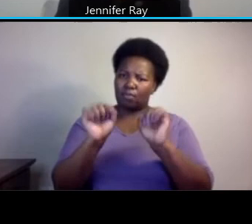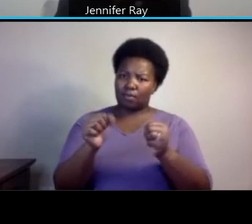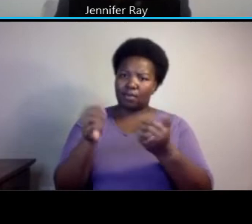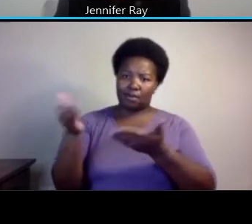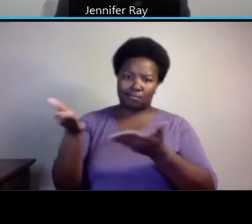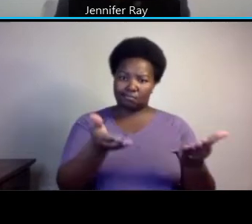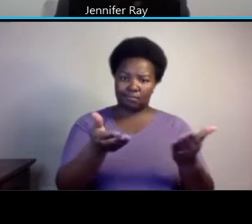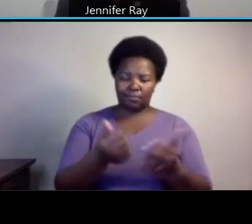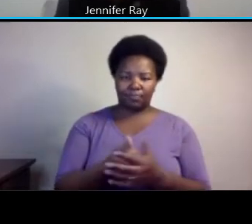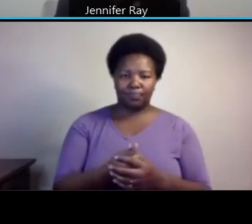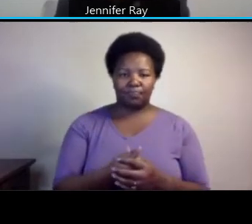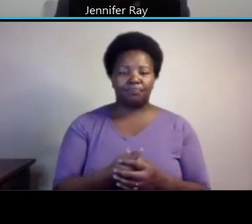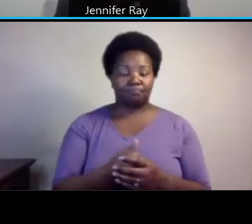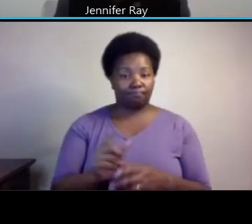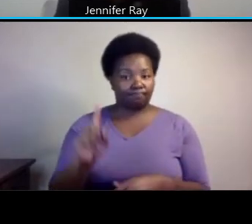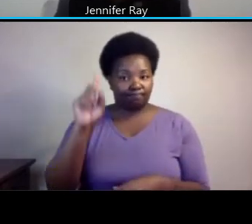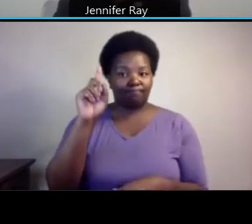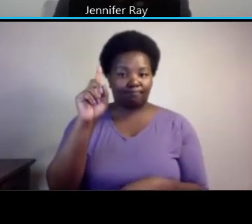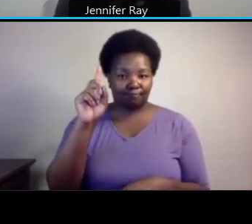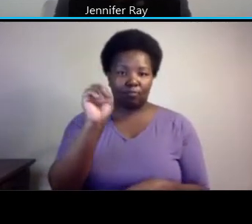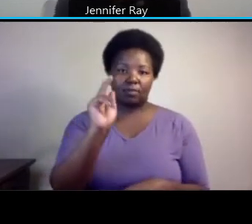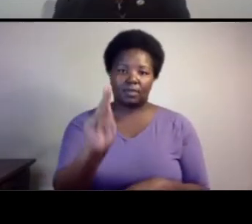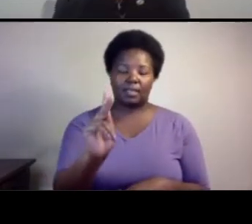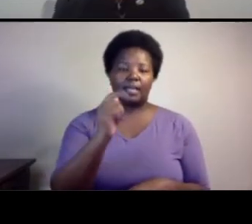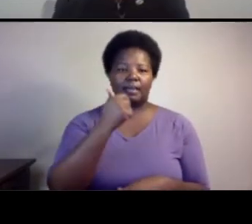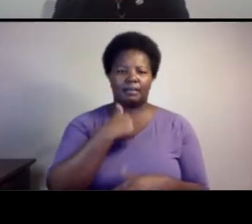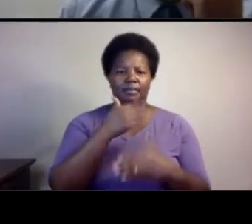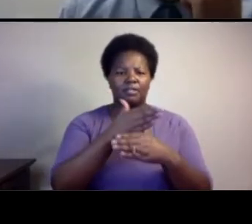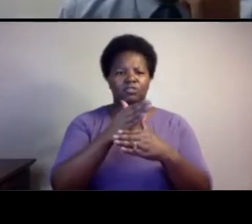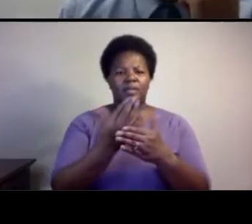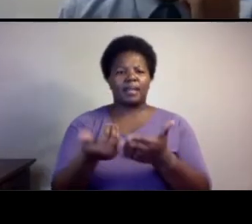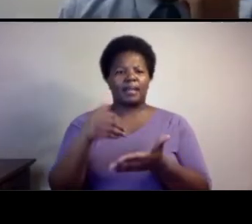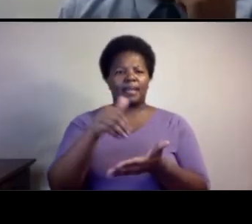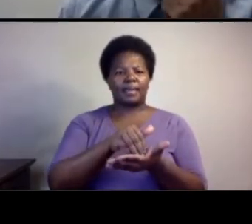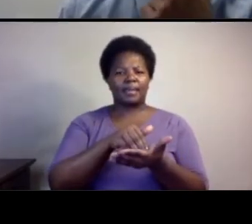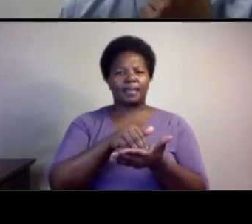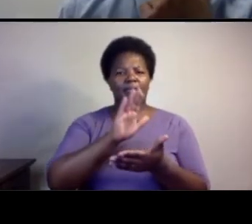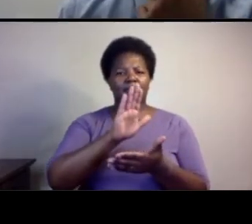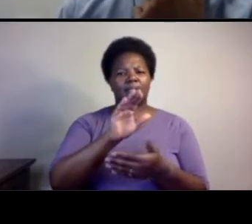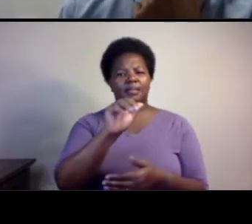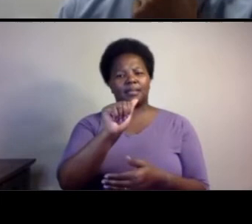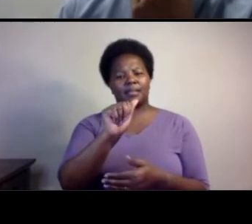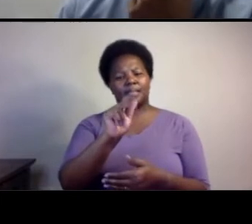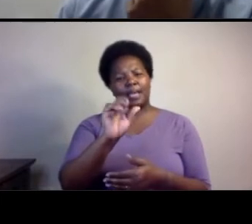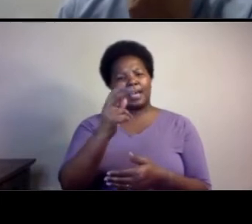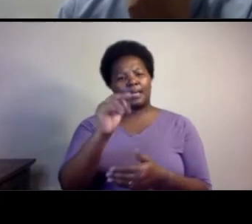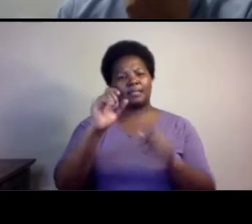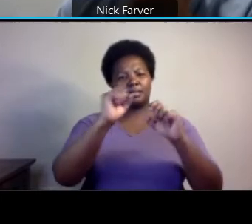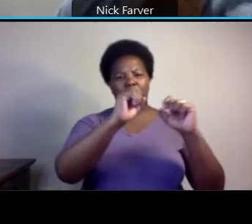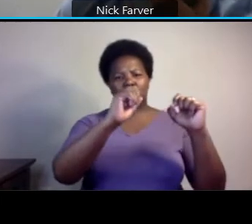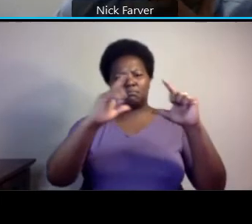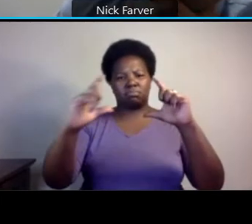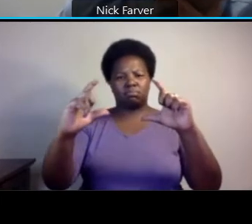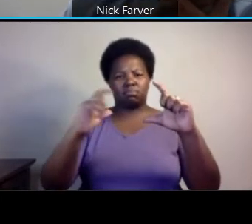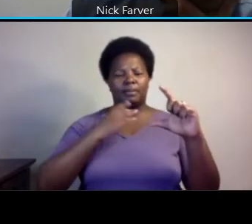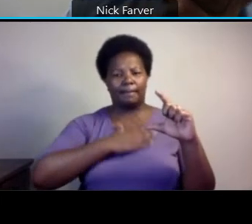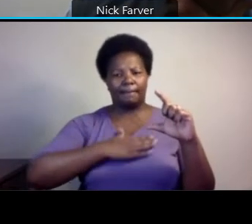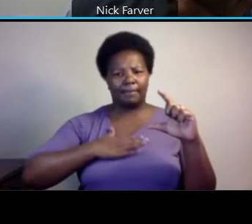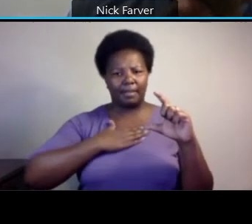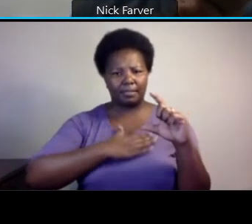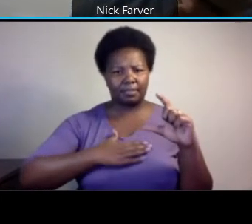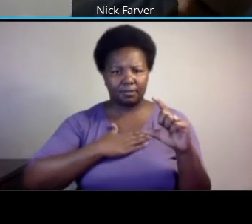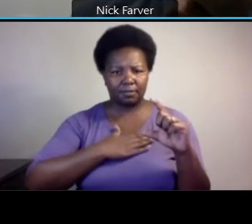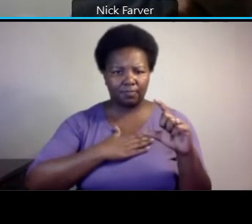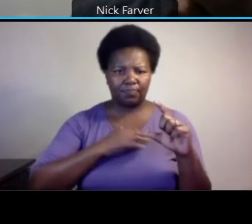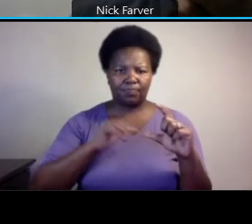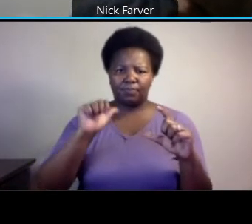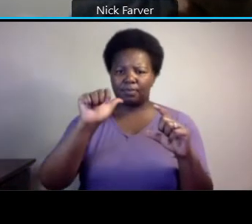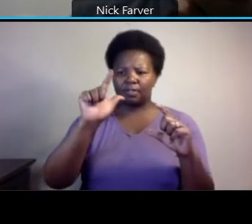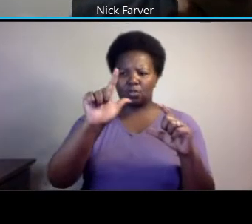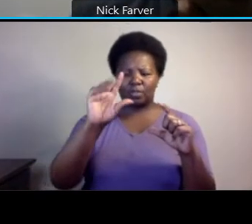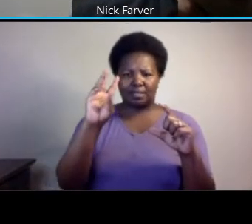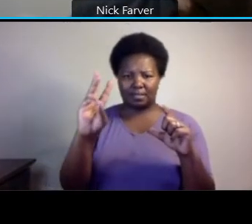sure if you could share the eckington the the enlargement please 26 by 26. yes